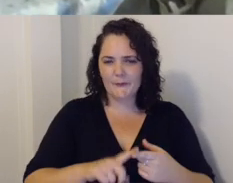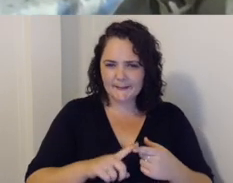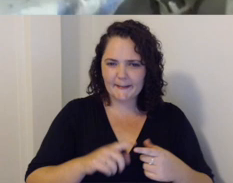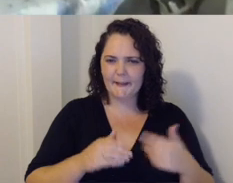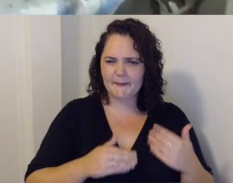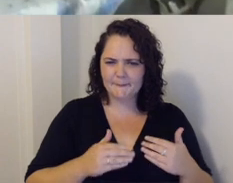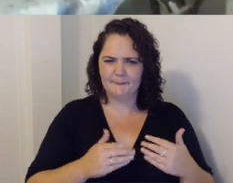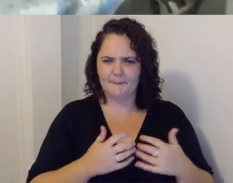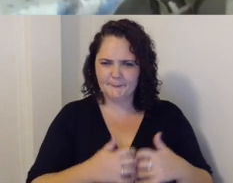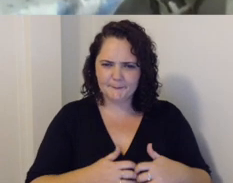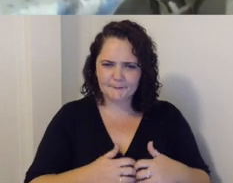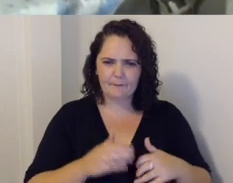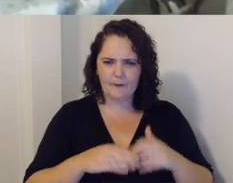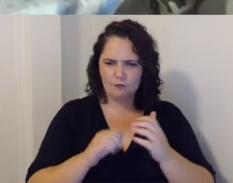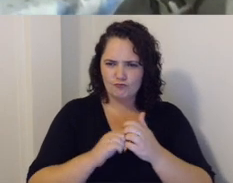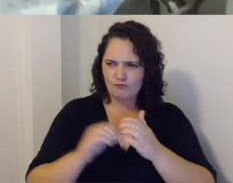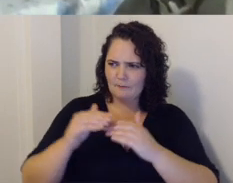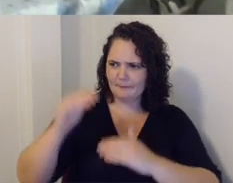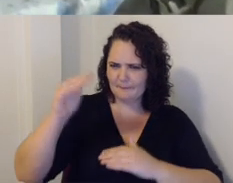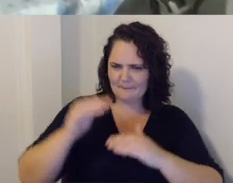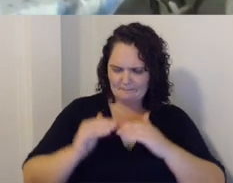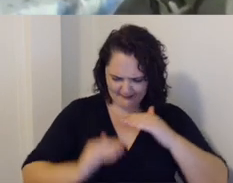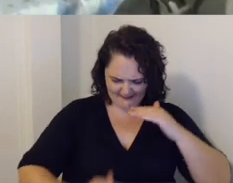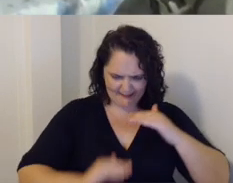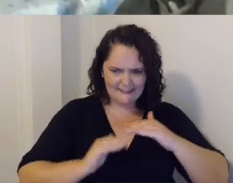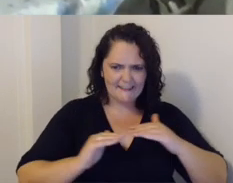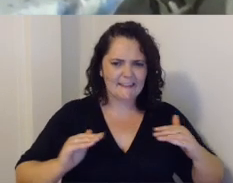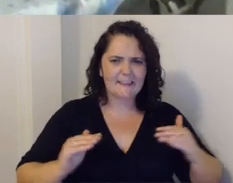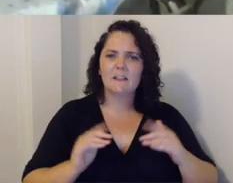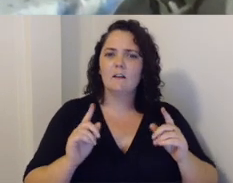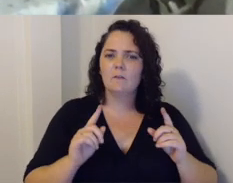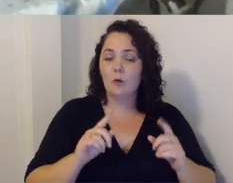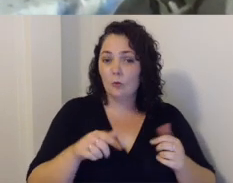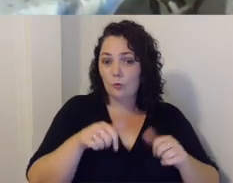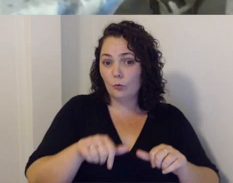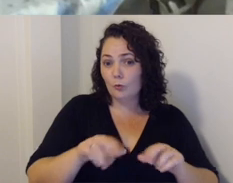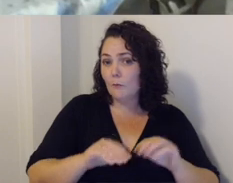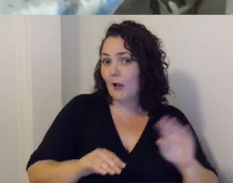get some accuracy with your proportions, yes you can use some of those lines from last week that